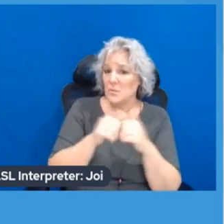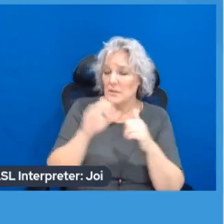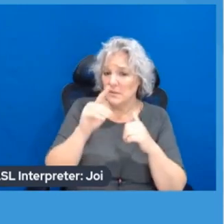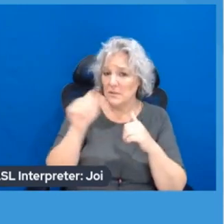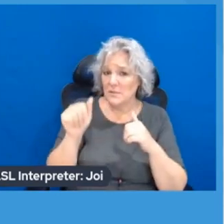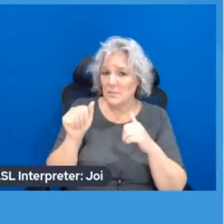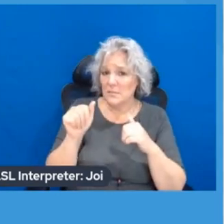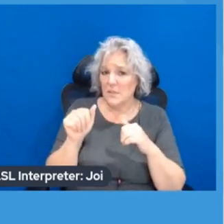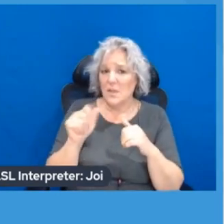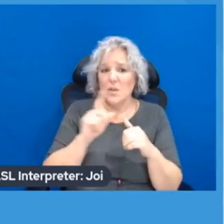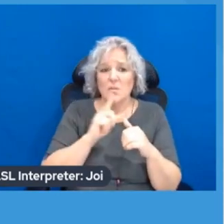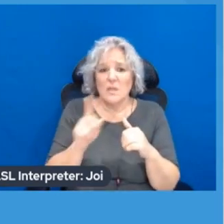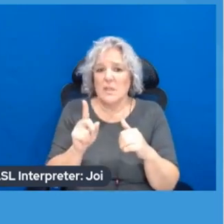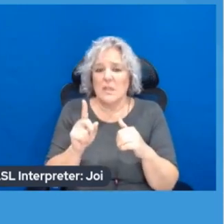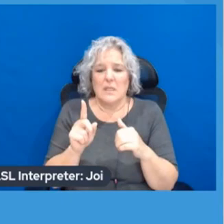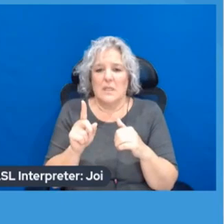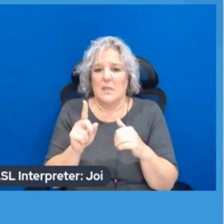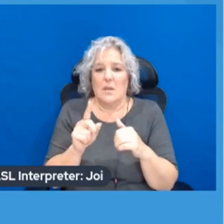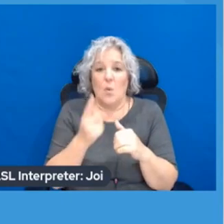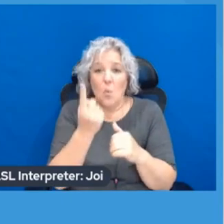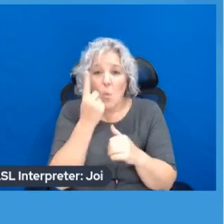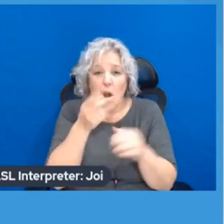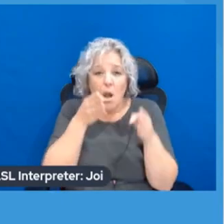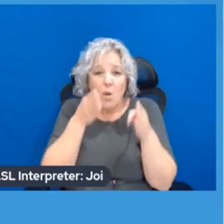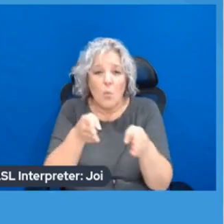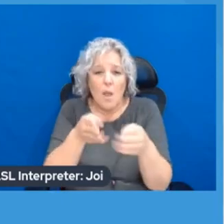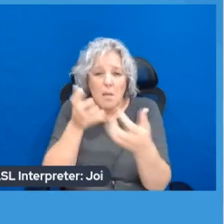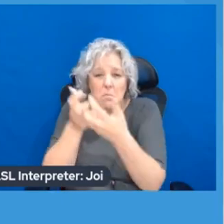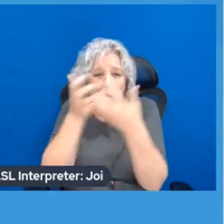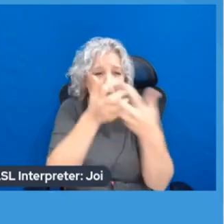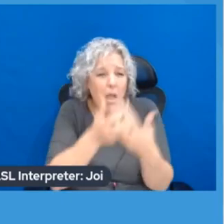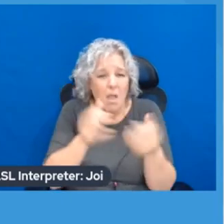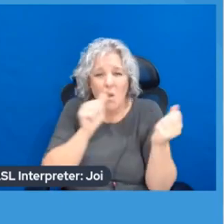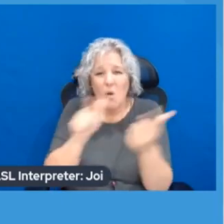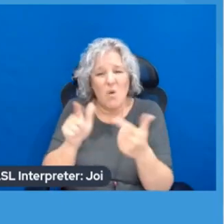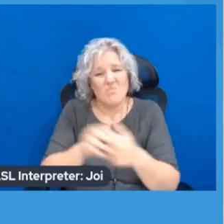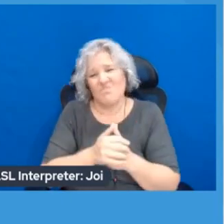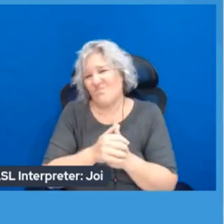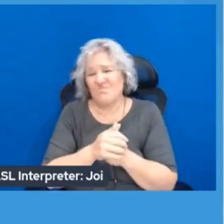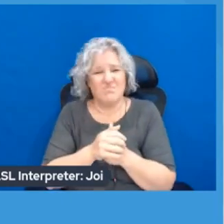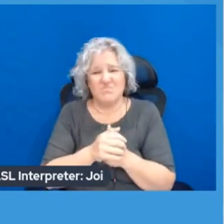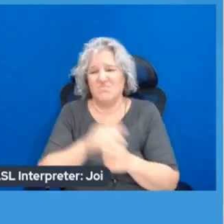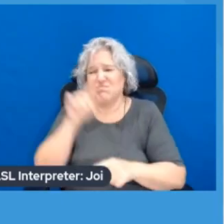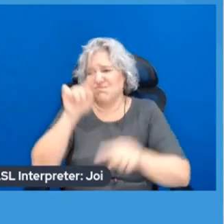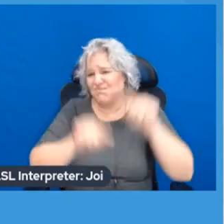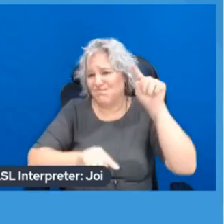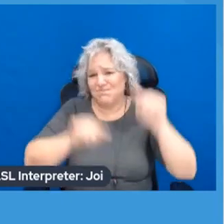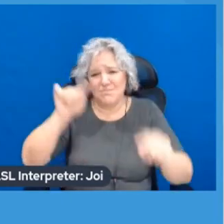There is no one strategy to guide how we engage children. Instead, we need to draw on